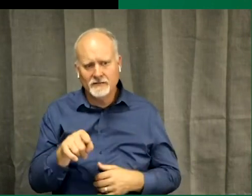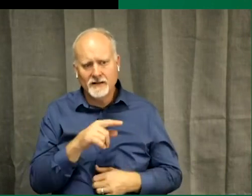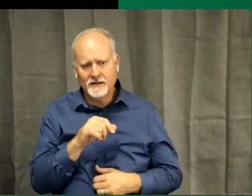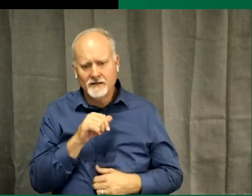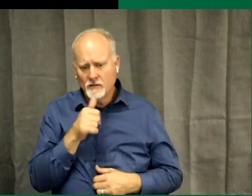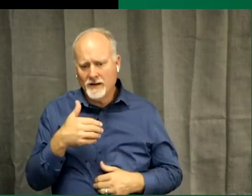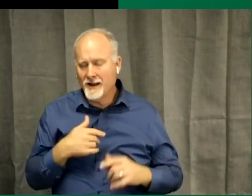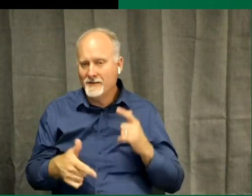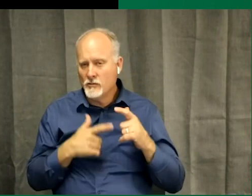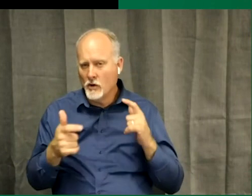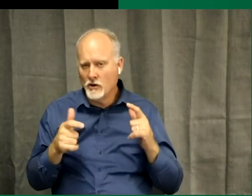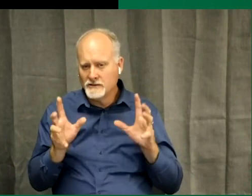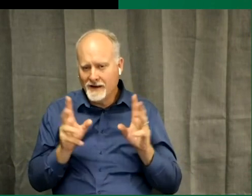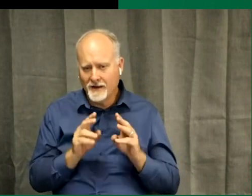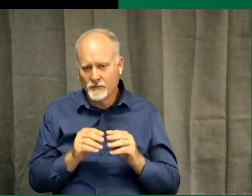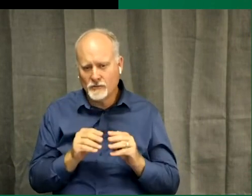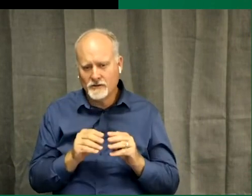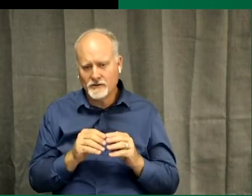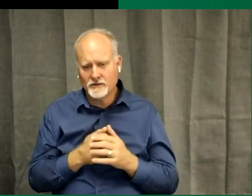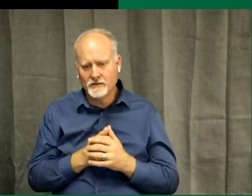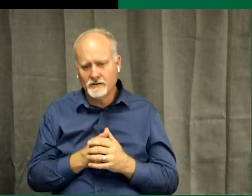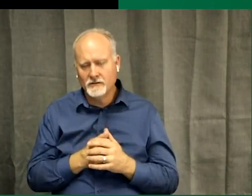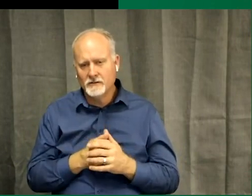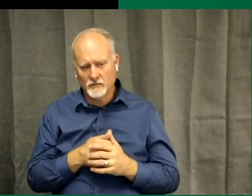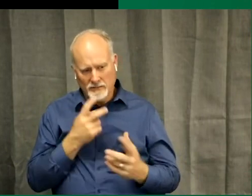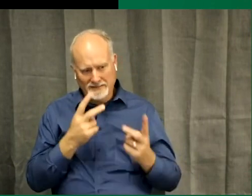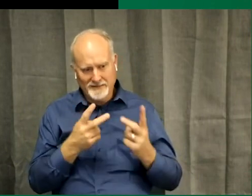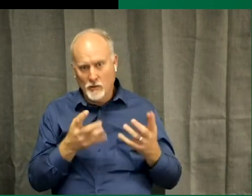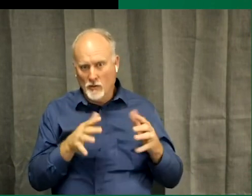gatherings that increase the number of cases that we already are seeing circulating in the community